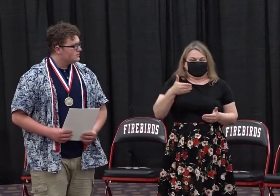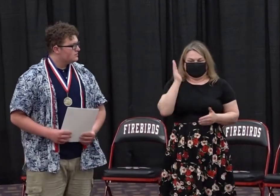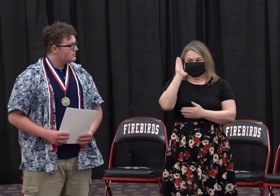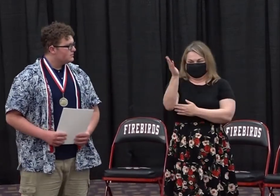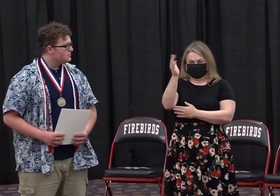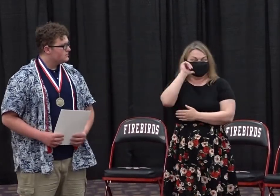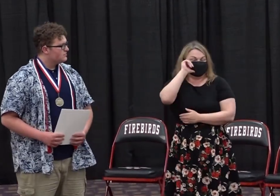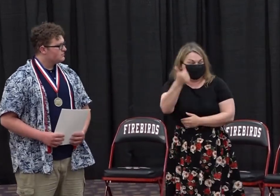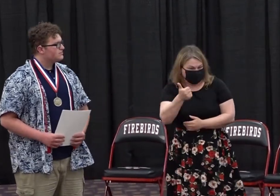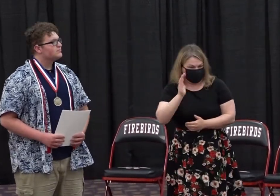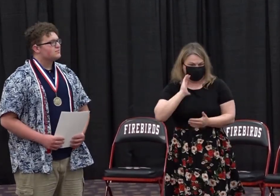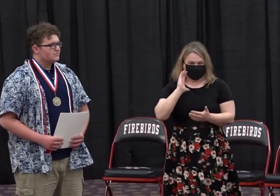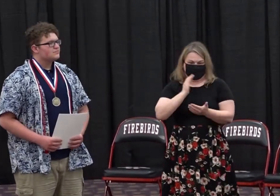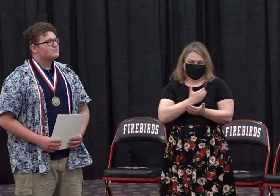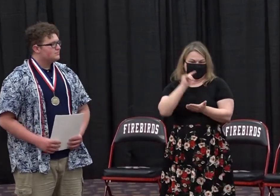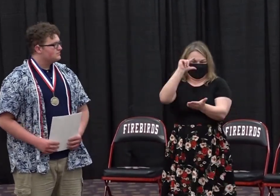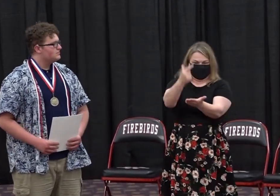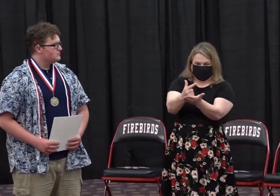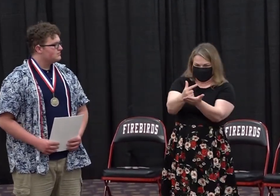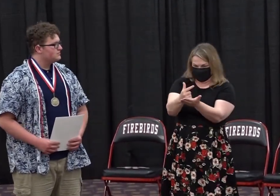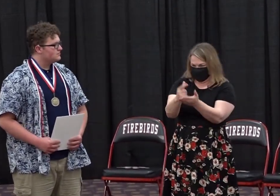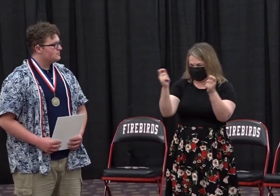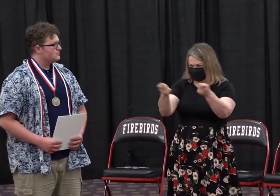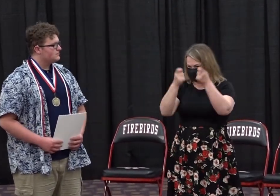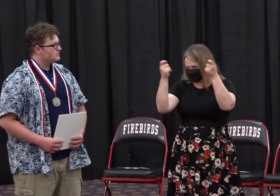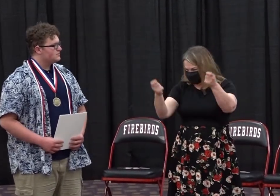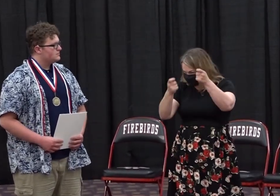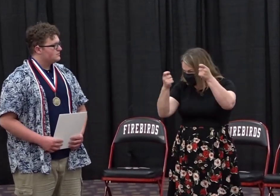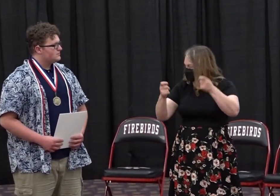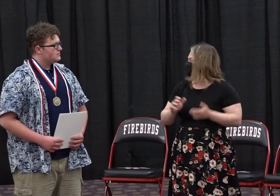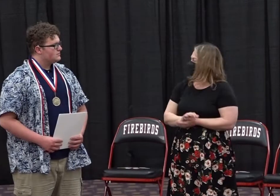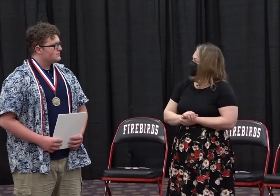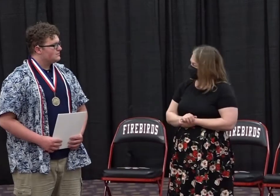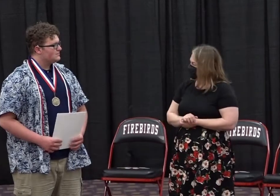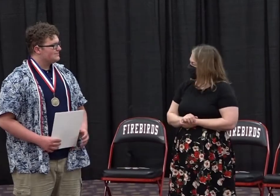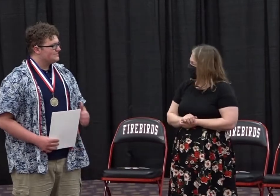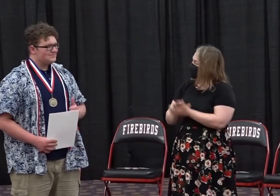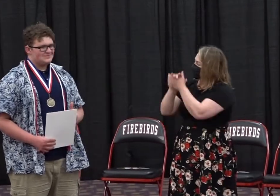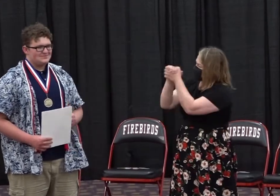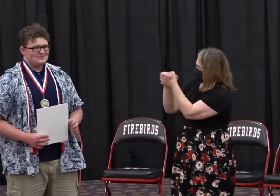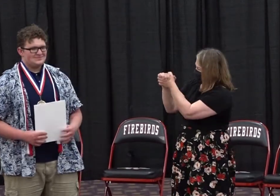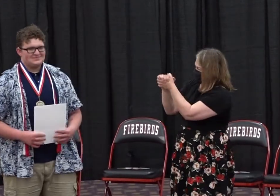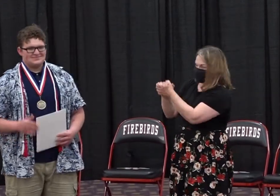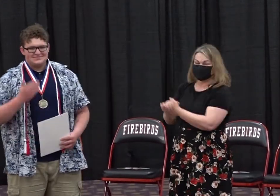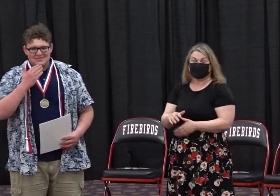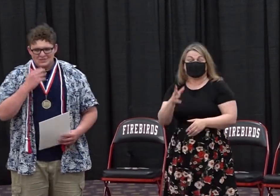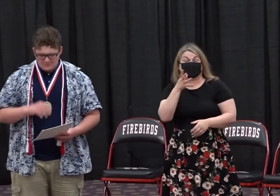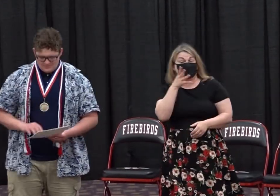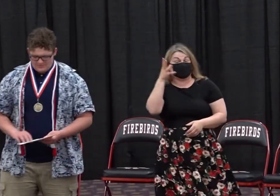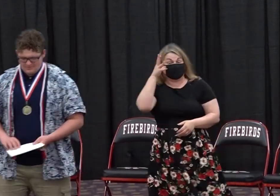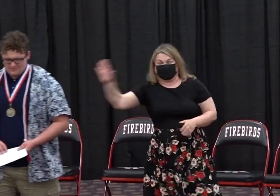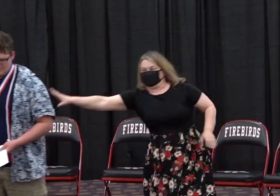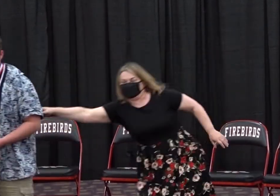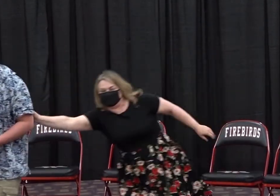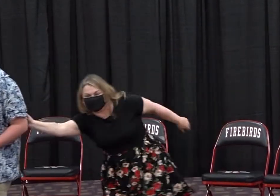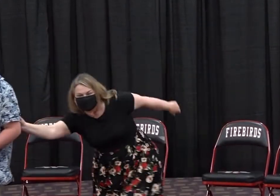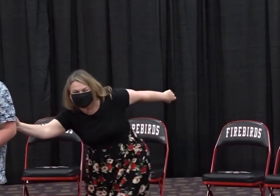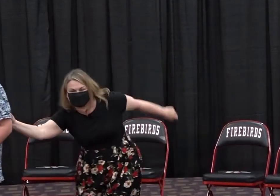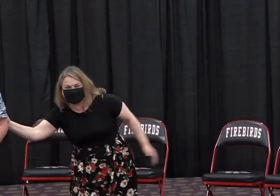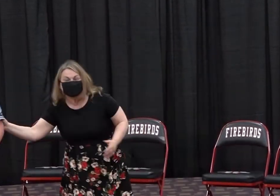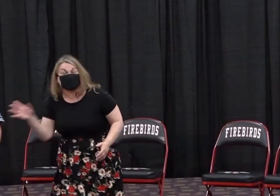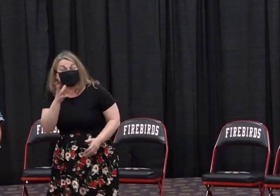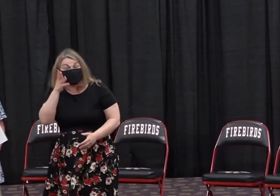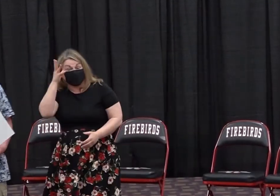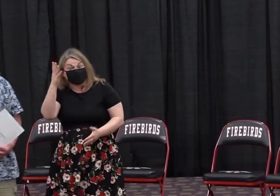Also, he will be introducing our guest speaker tomorrow.